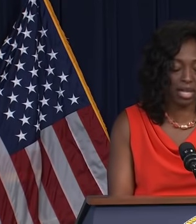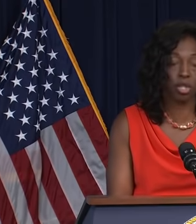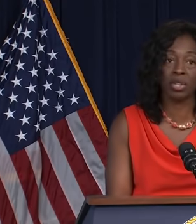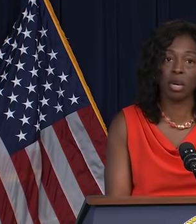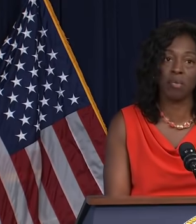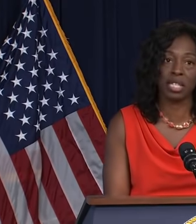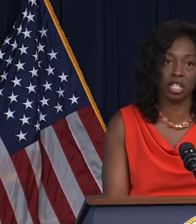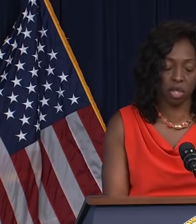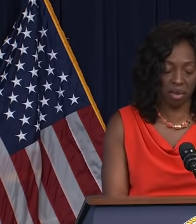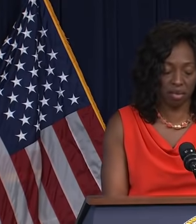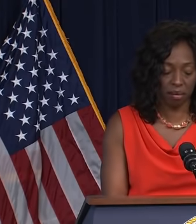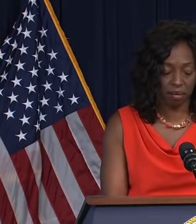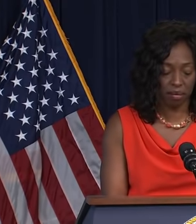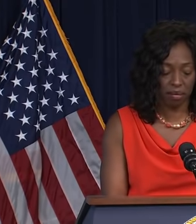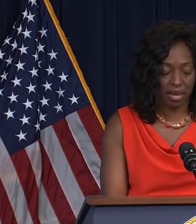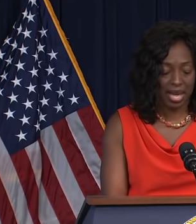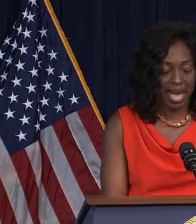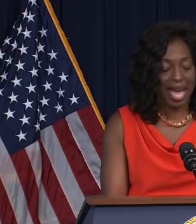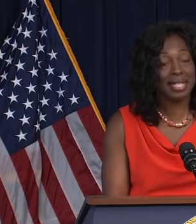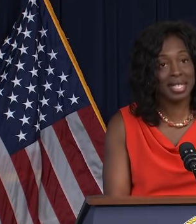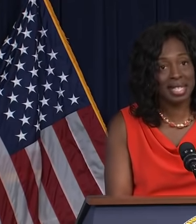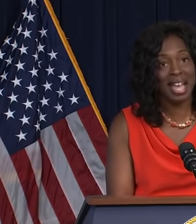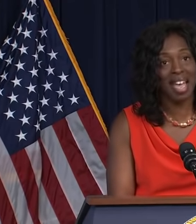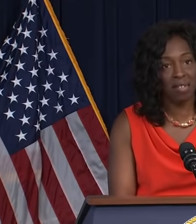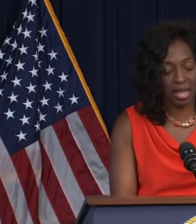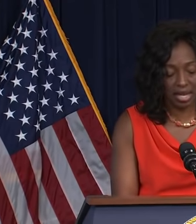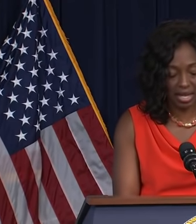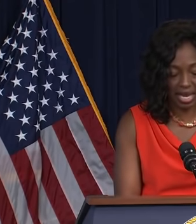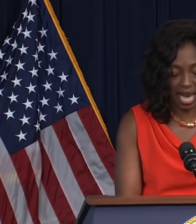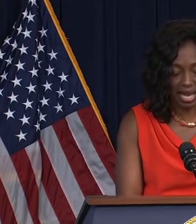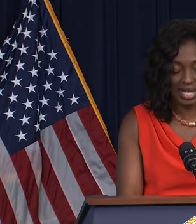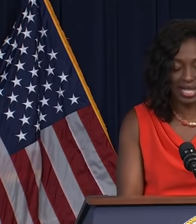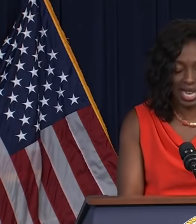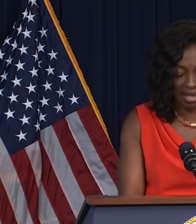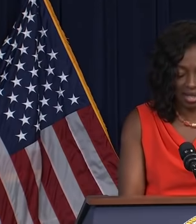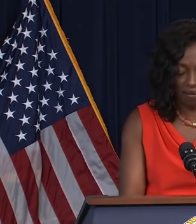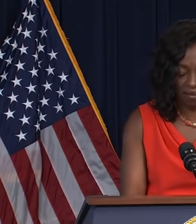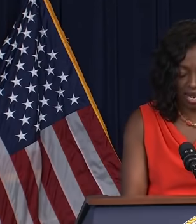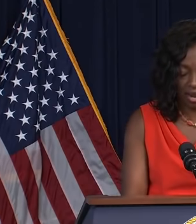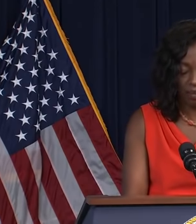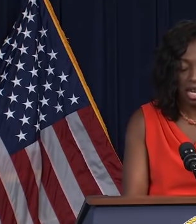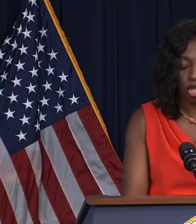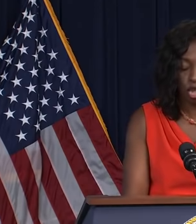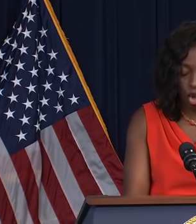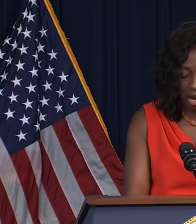one of the last four months must seem please they raided